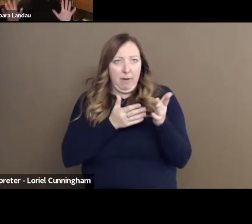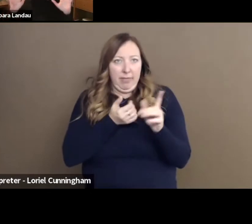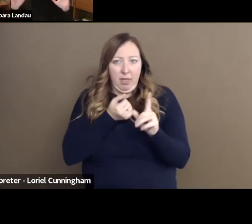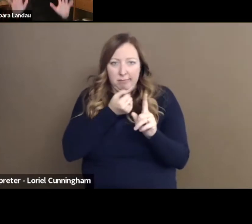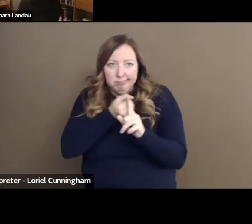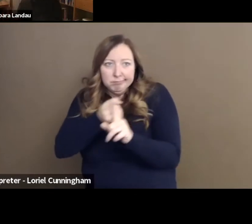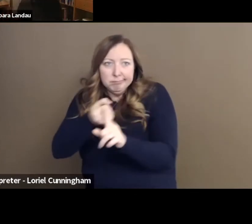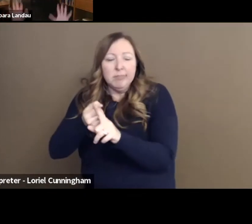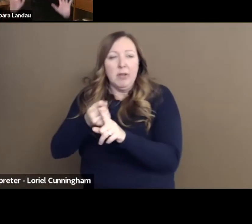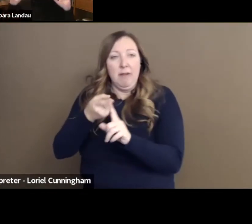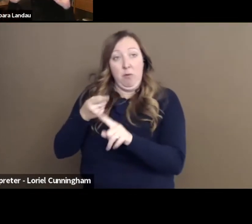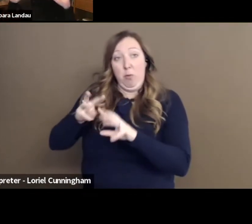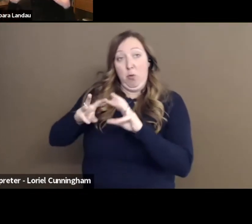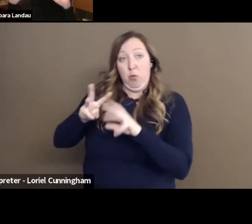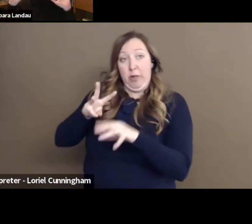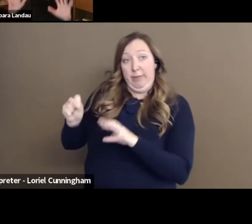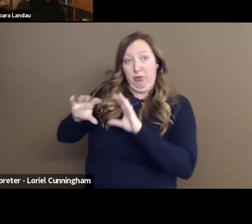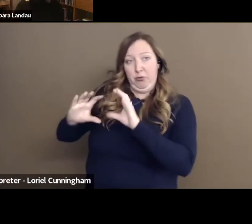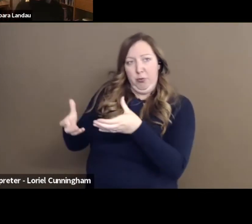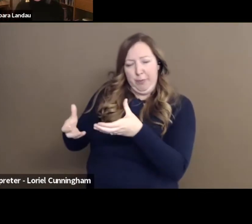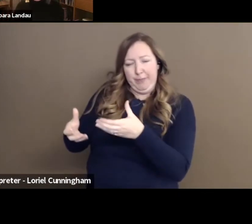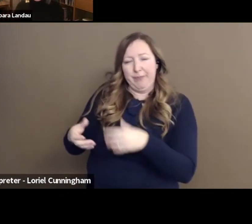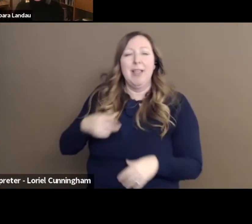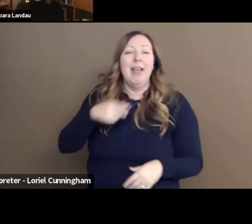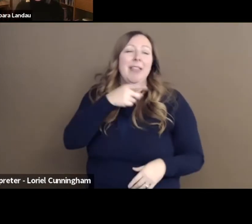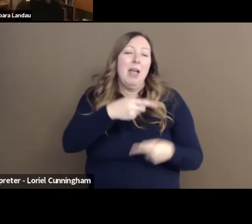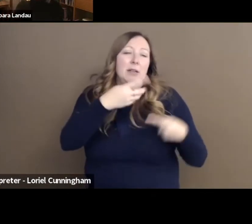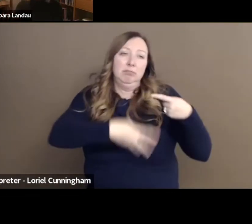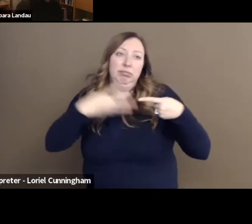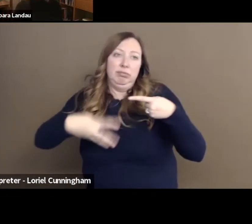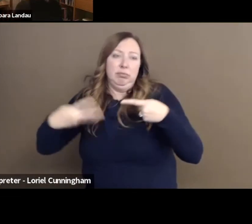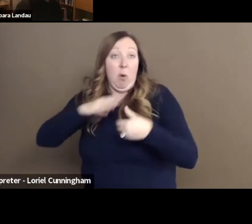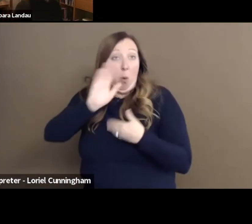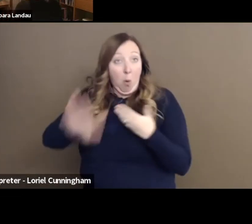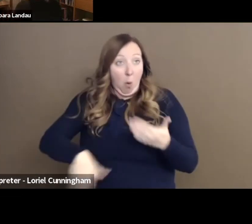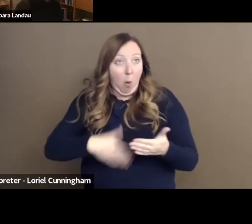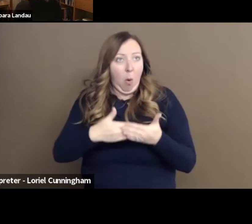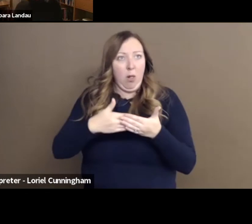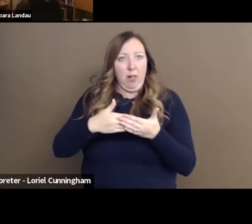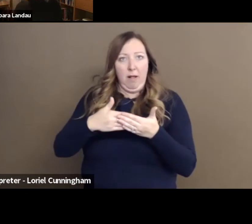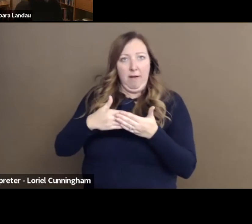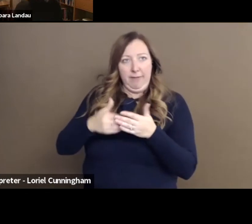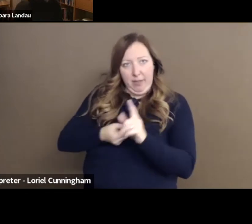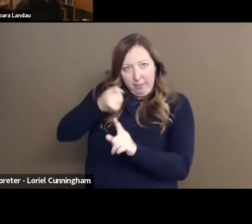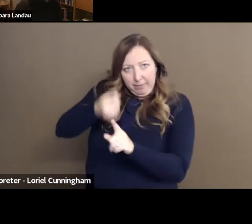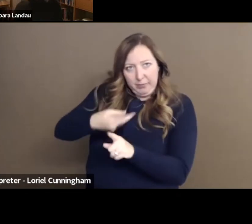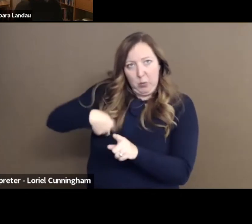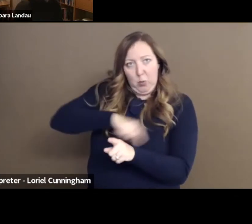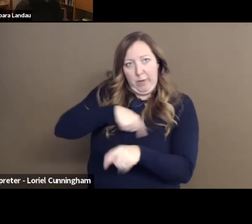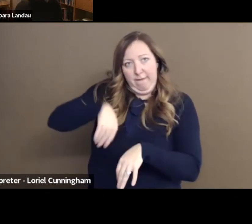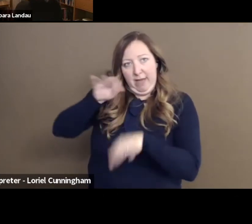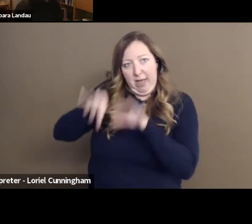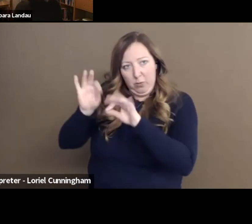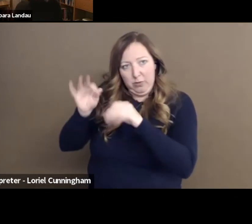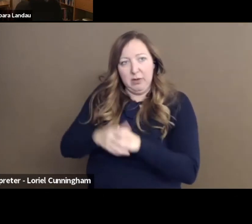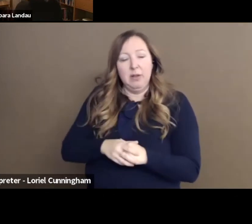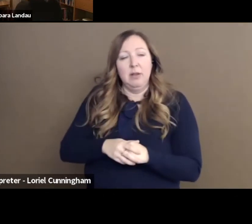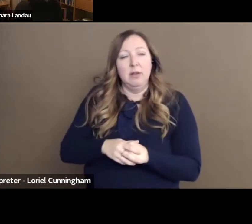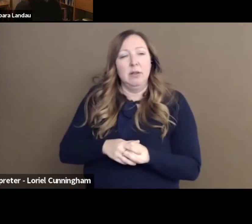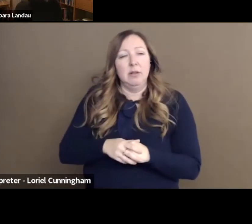this list is actually a list of all the effects that we've found so we talked about object recognition and biological